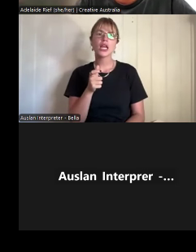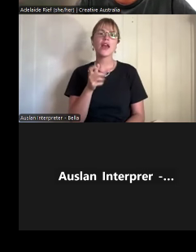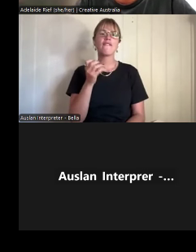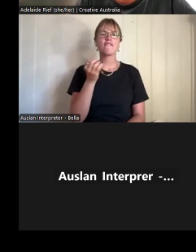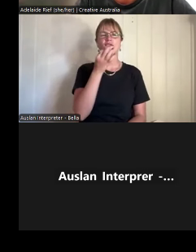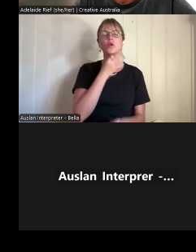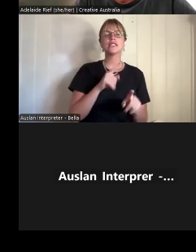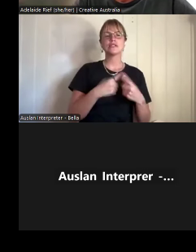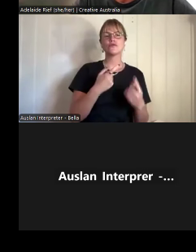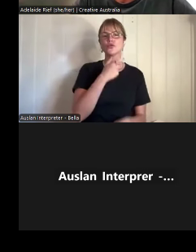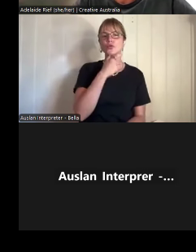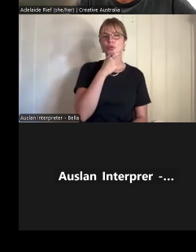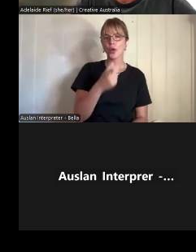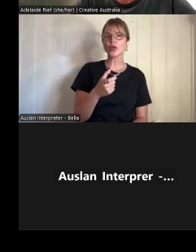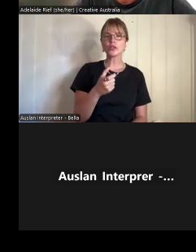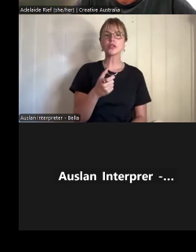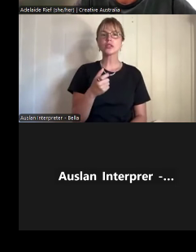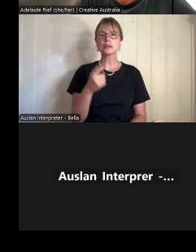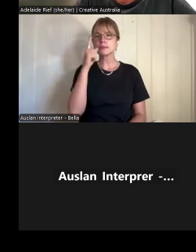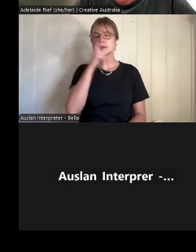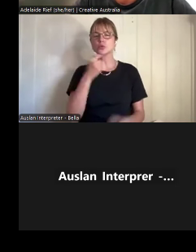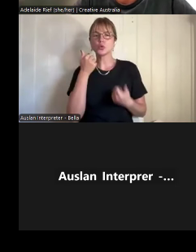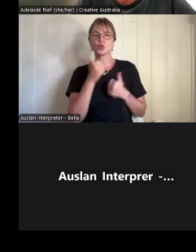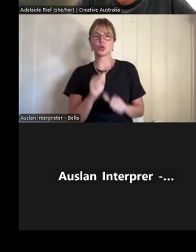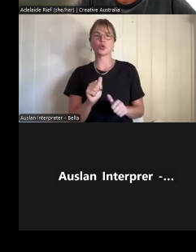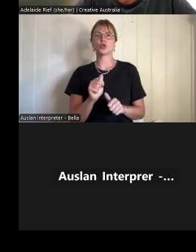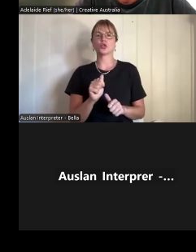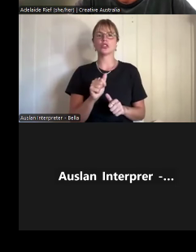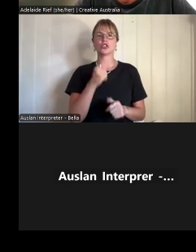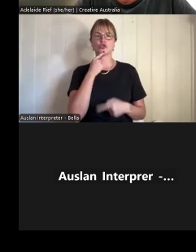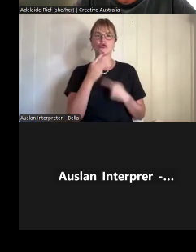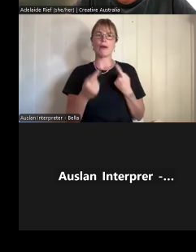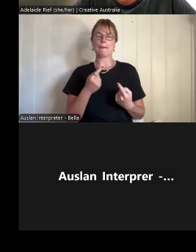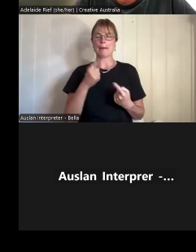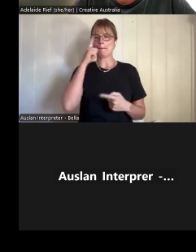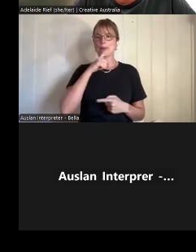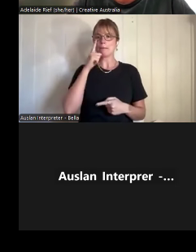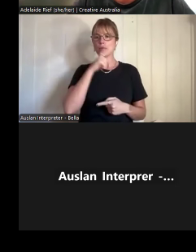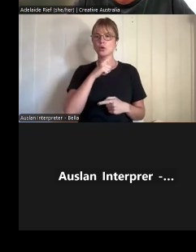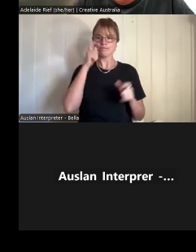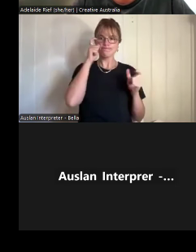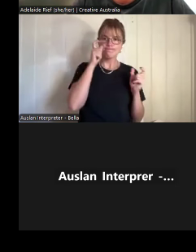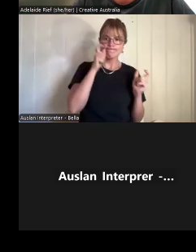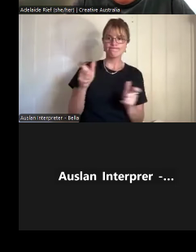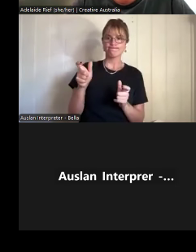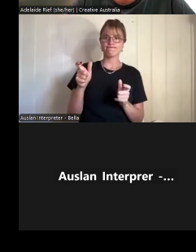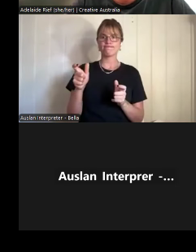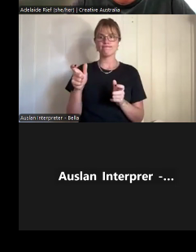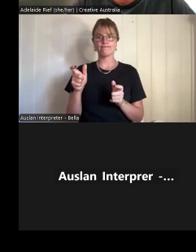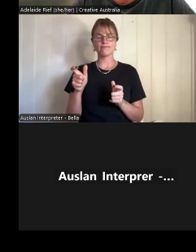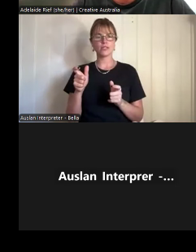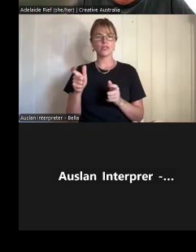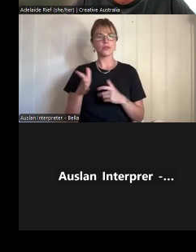terms that people use to describe the people that govern an organisation or the roles that people